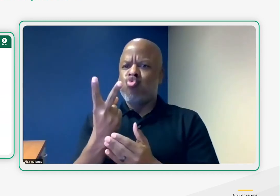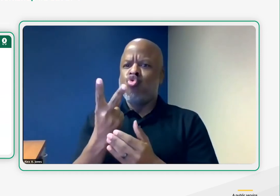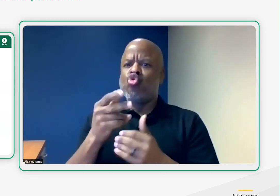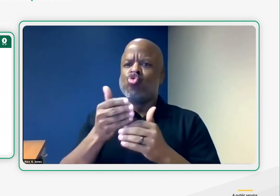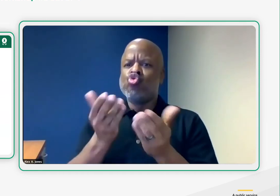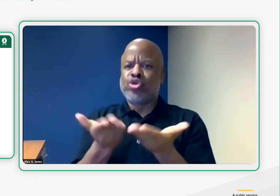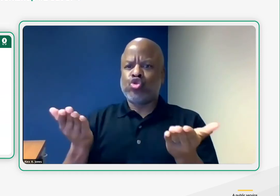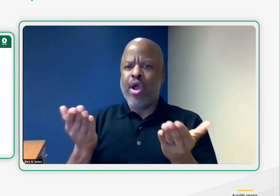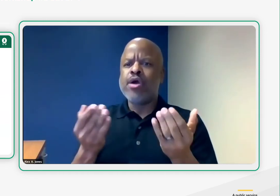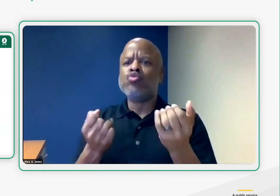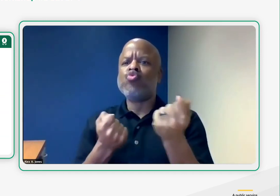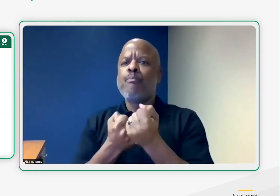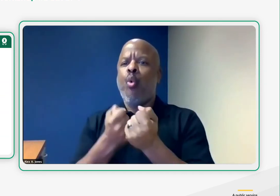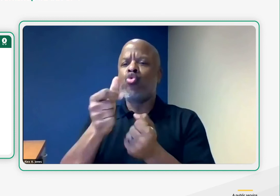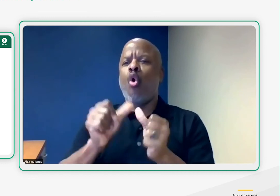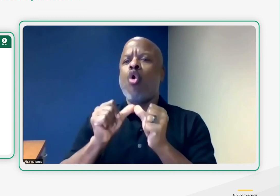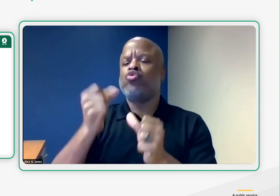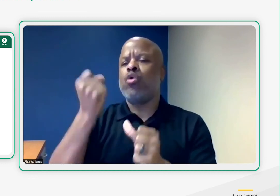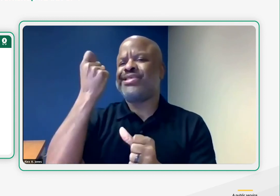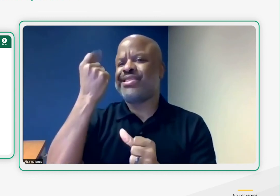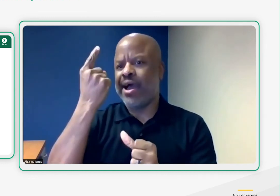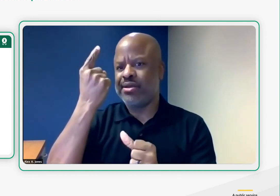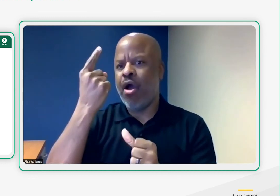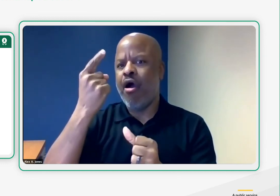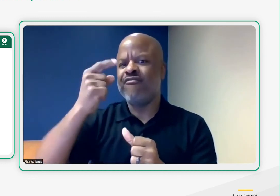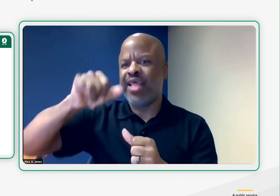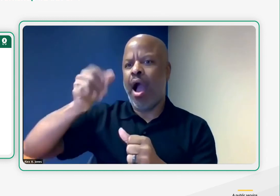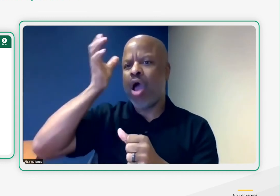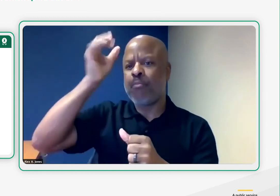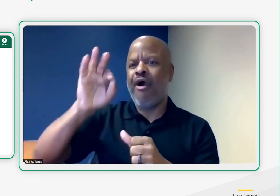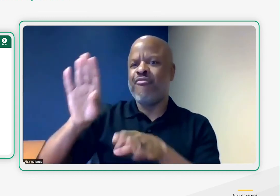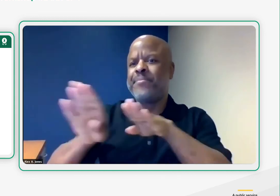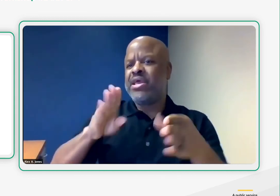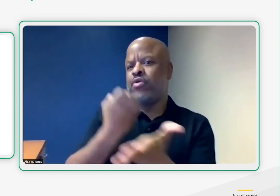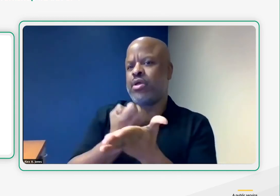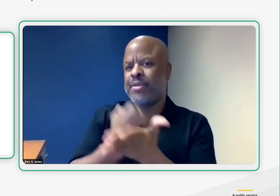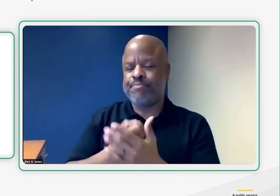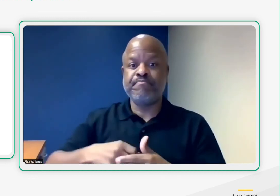So, these are 2 resources that I suggest to help your continuing understanding of behavioral